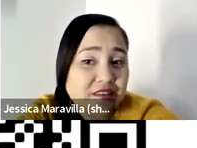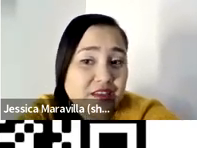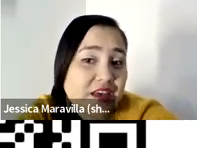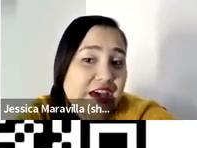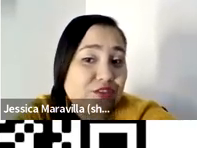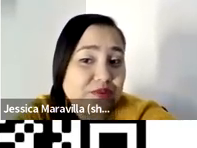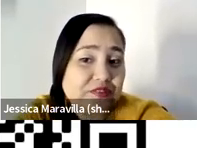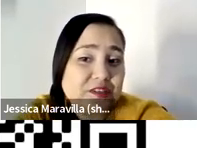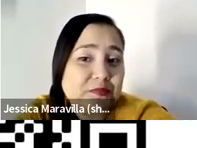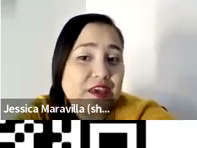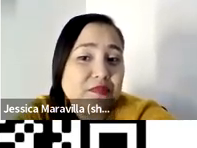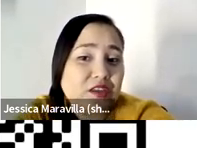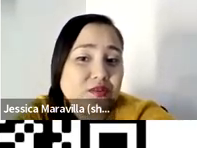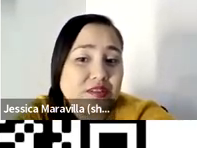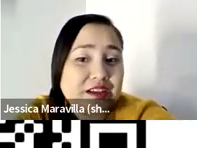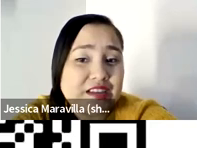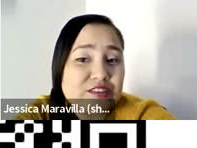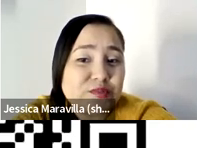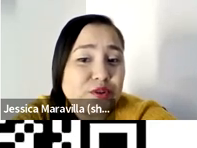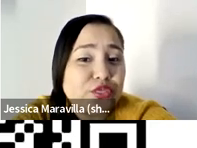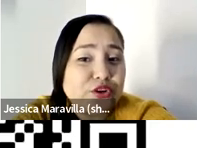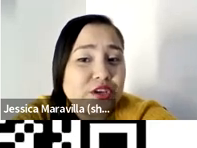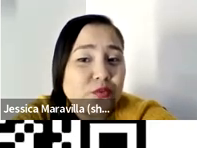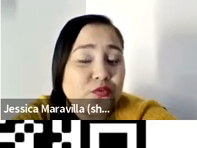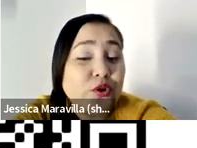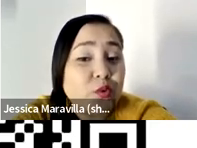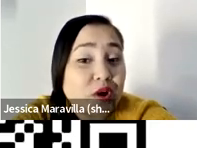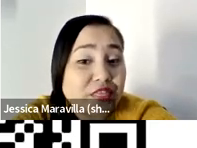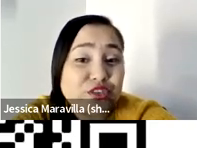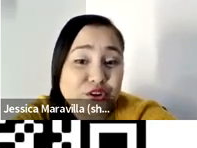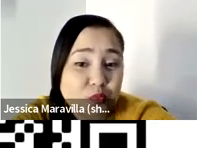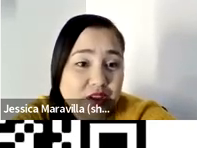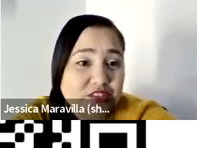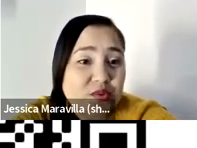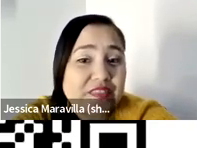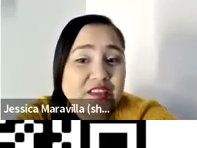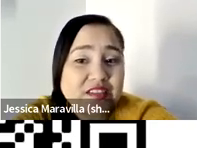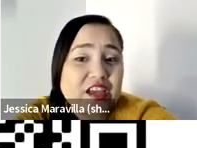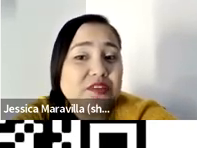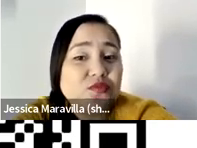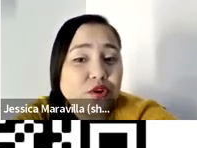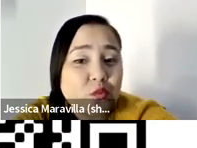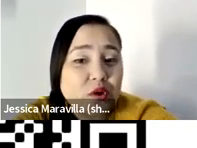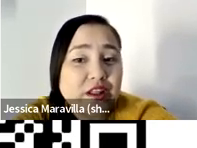house committee on judiciary. You select the time of the hearing which will be the